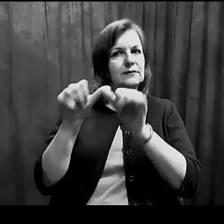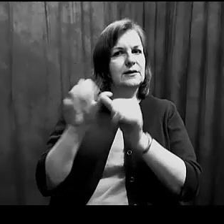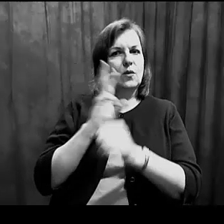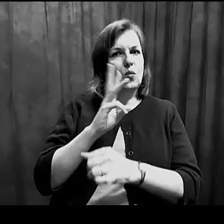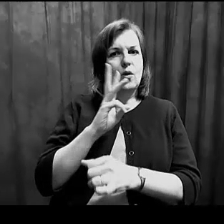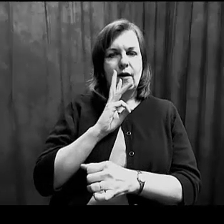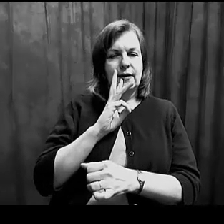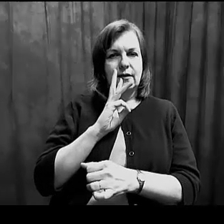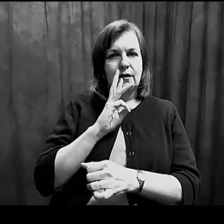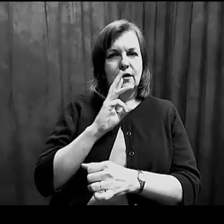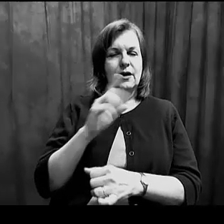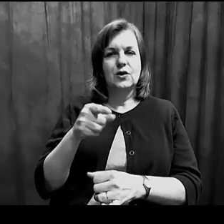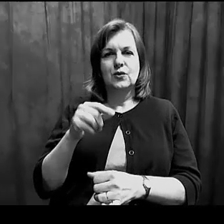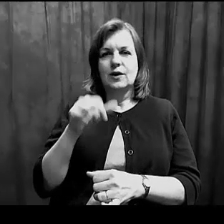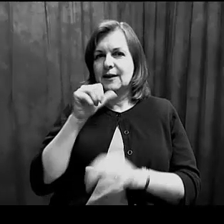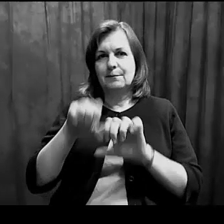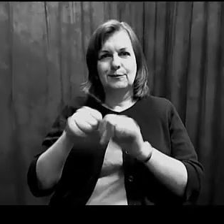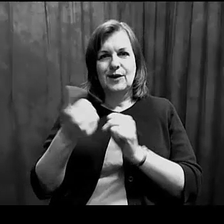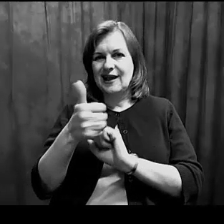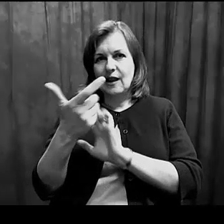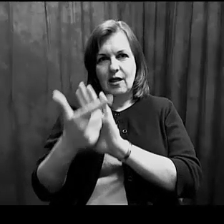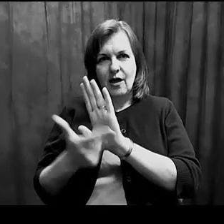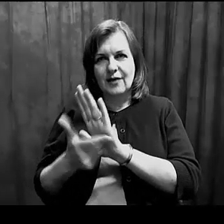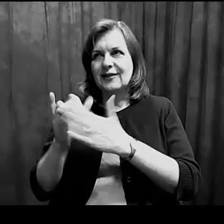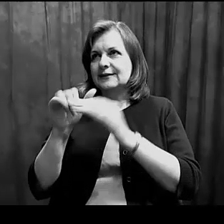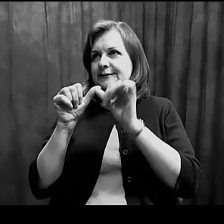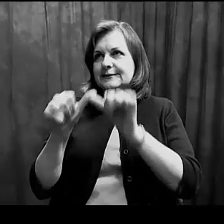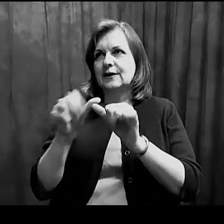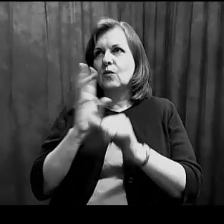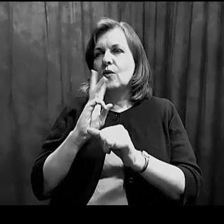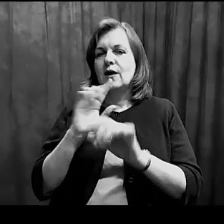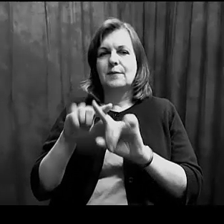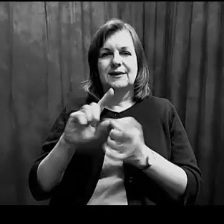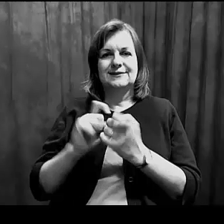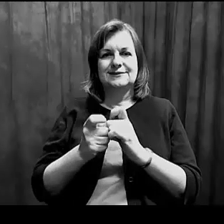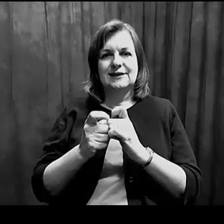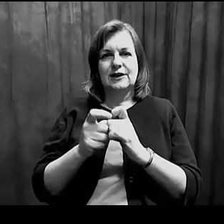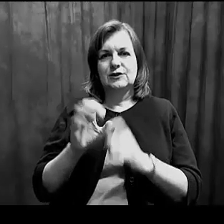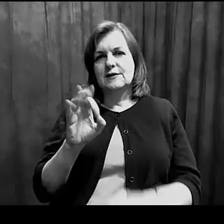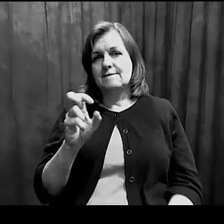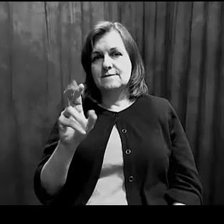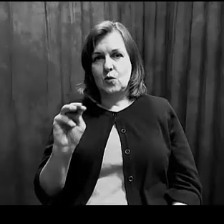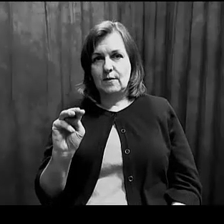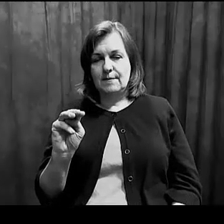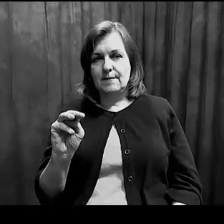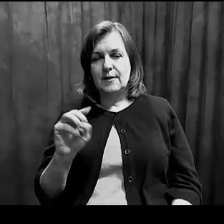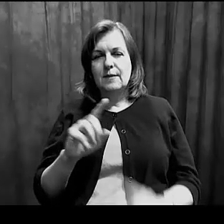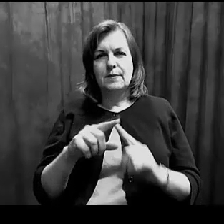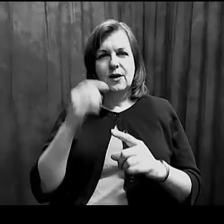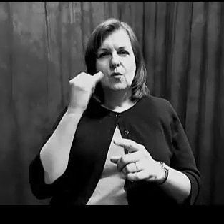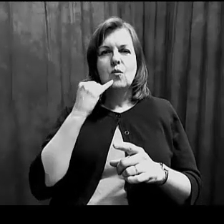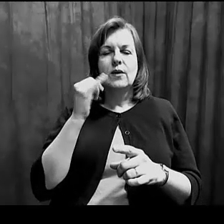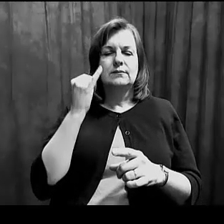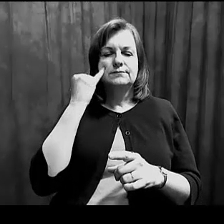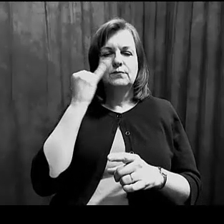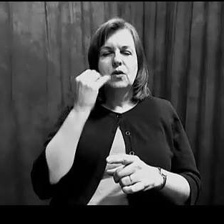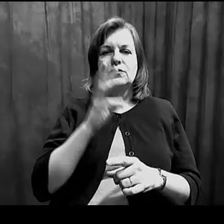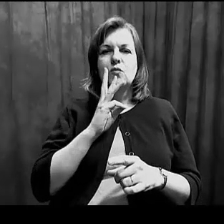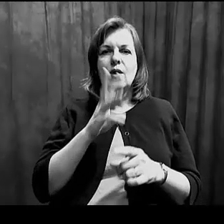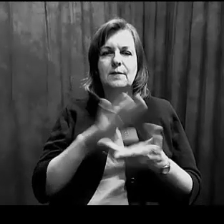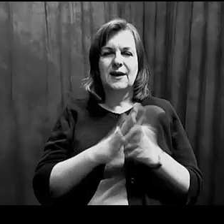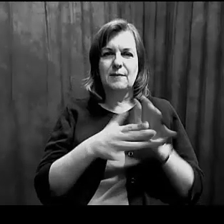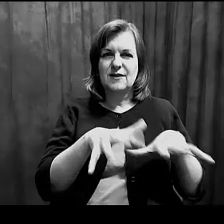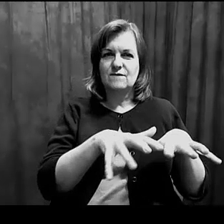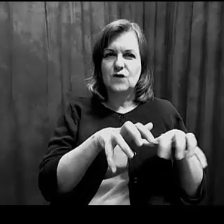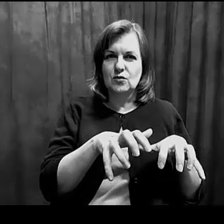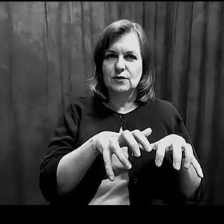the surface as steam -- it's still water you haven't defied any sort of laws - its still water it's just an indifferent form however if you